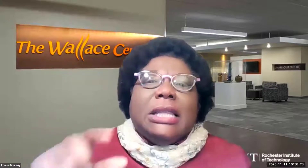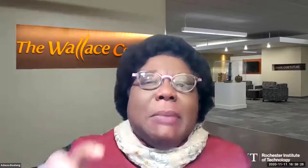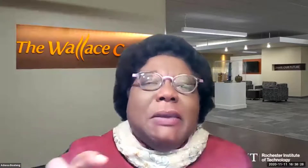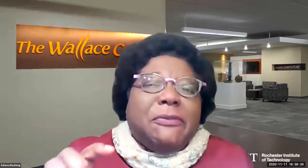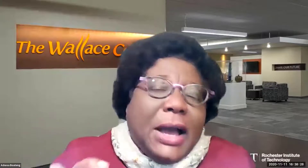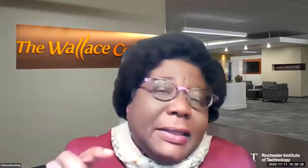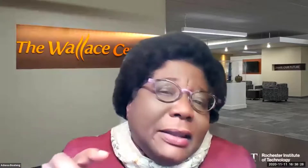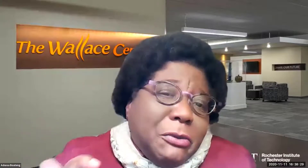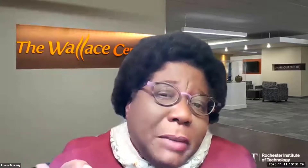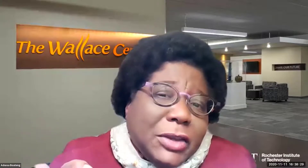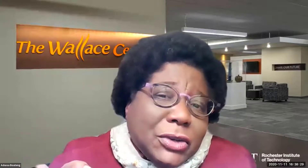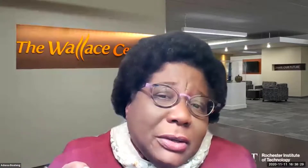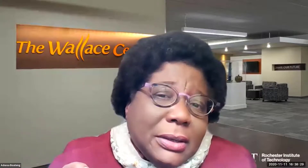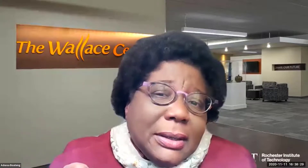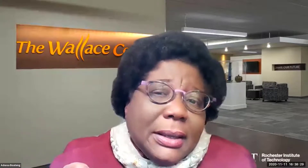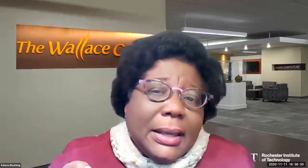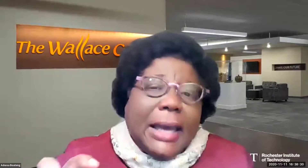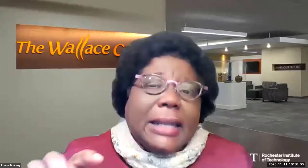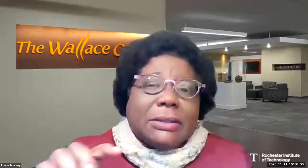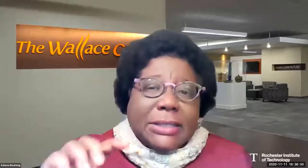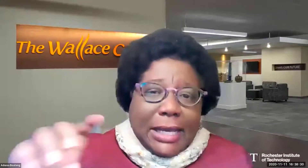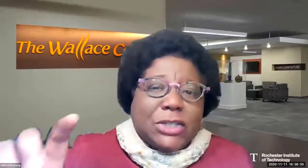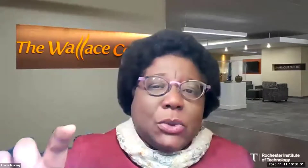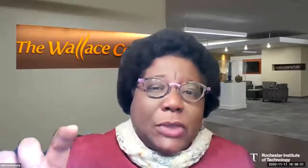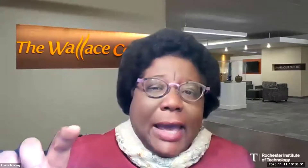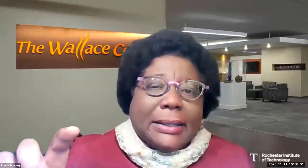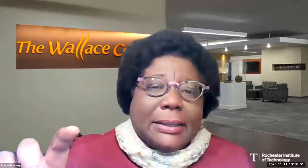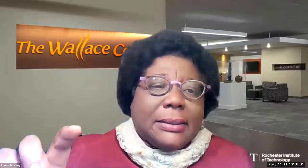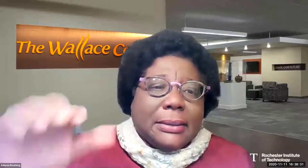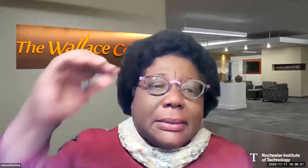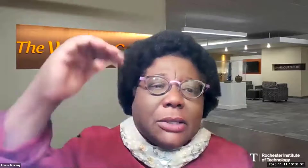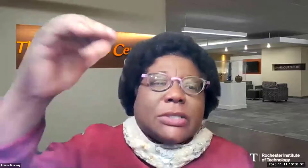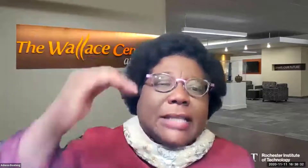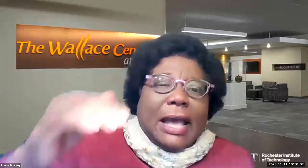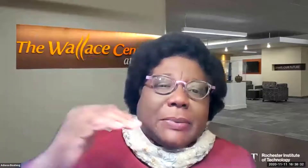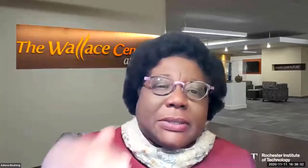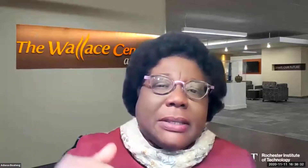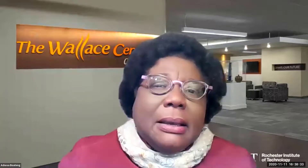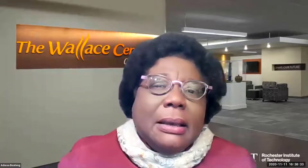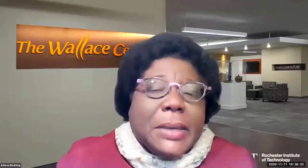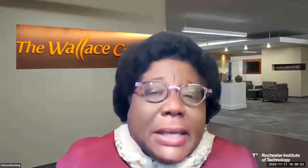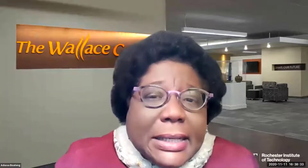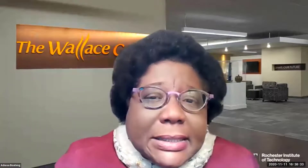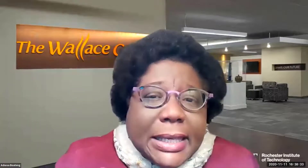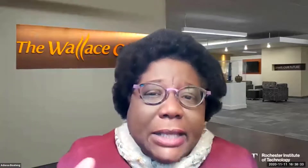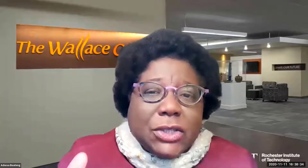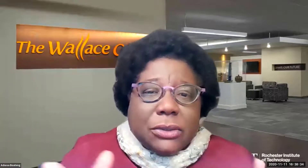that information and I'll send you that those steps because each